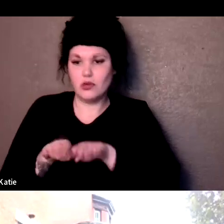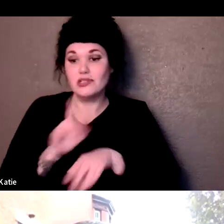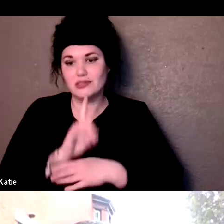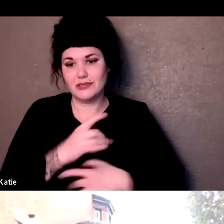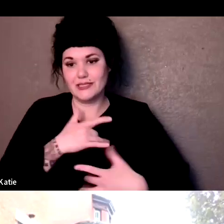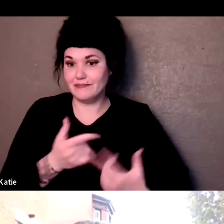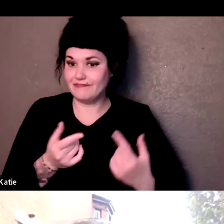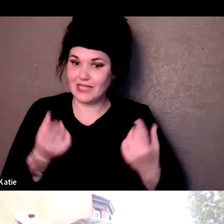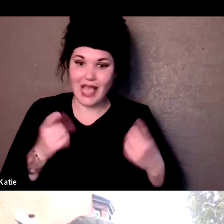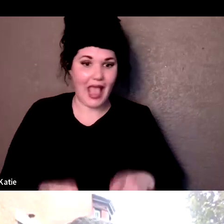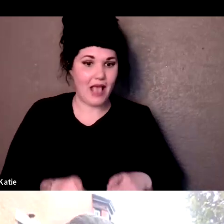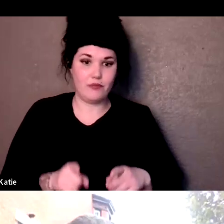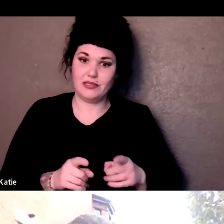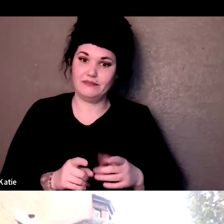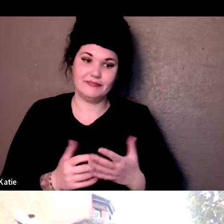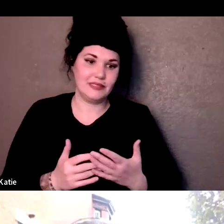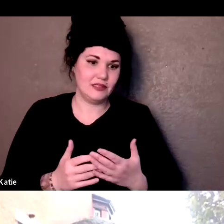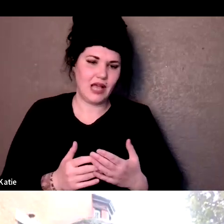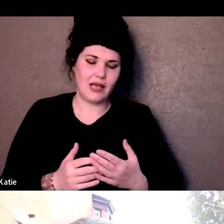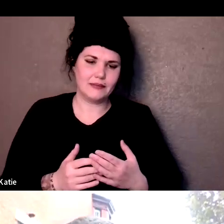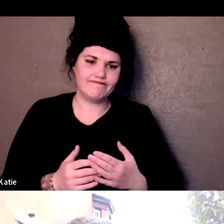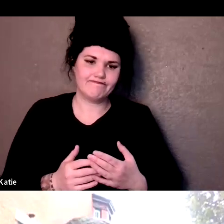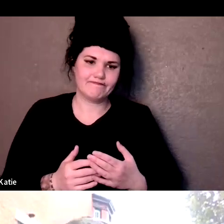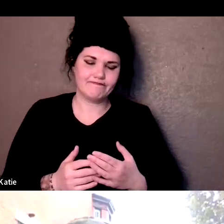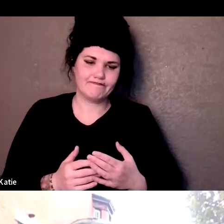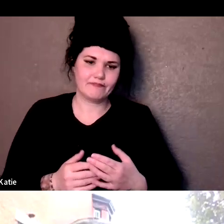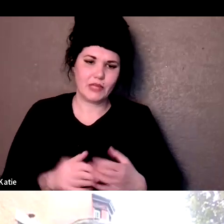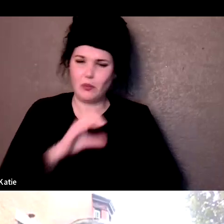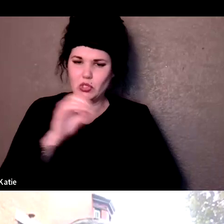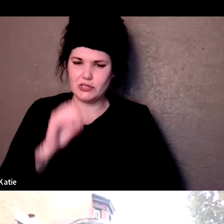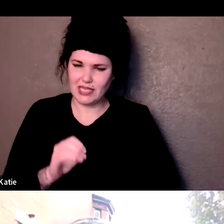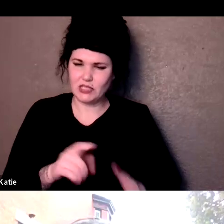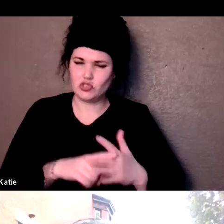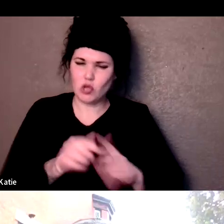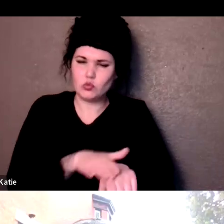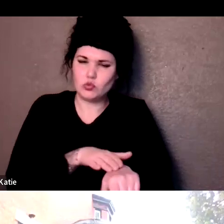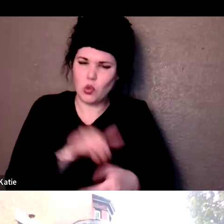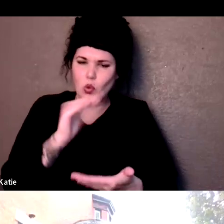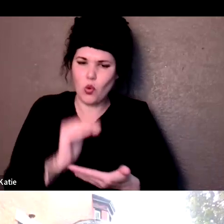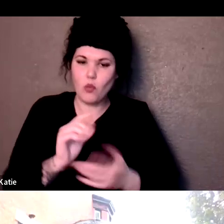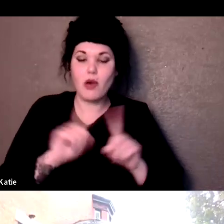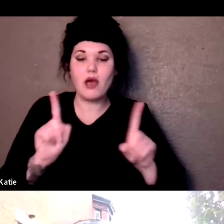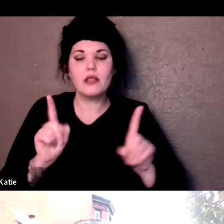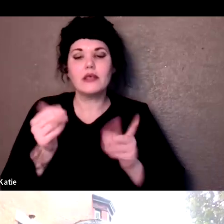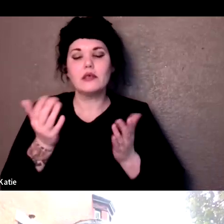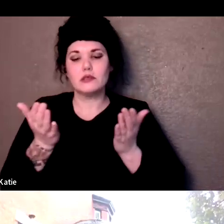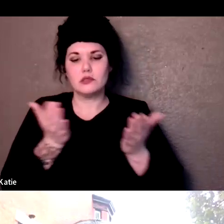a pace as it has in the past few years, but the the services for hospitals that are accessible